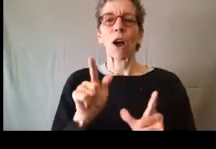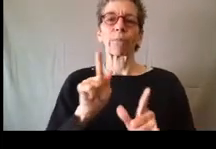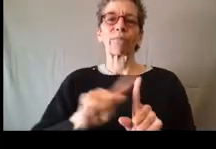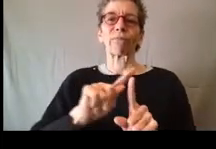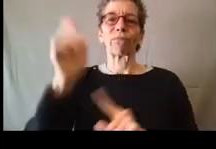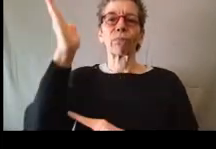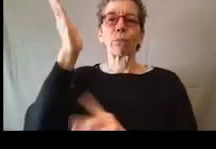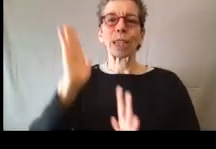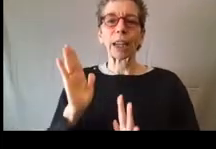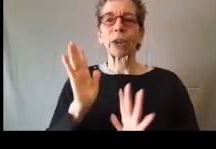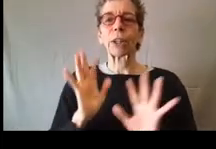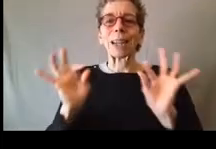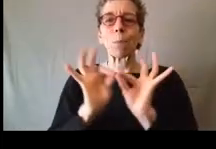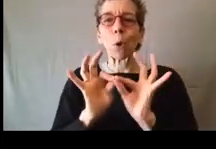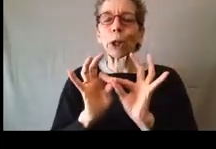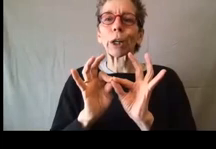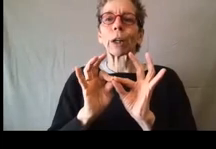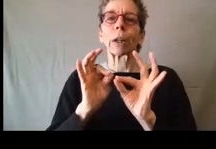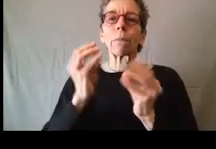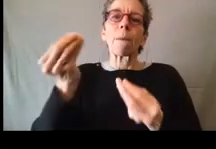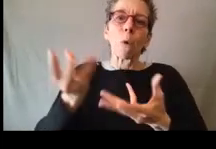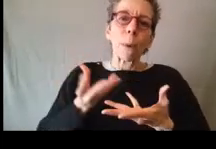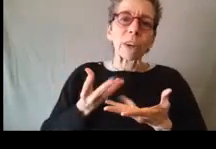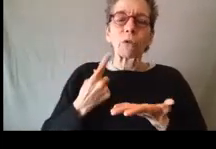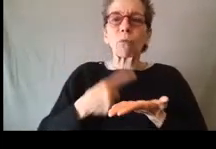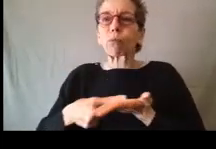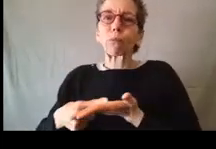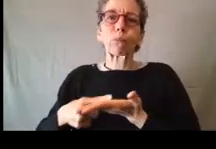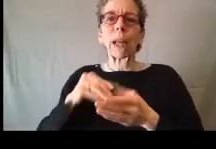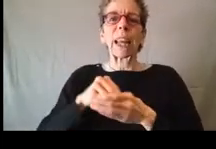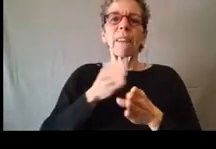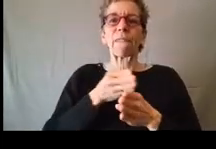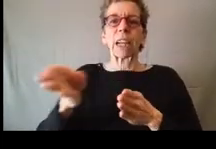and informative contributions to the field. As Kurt said, I am John Tschida, Executive